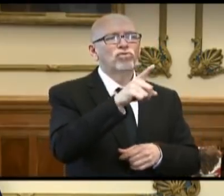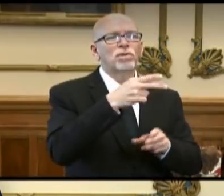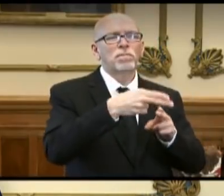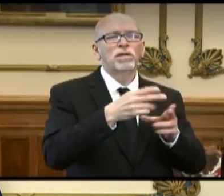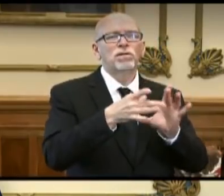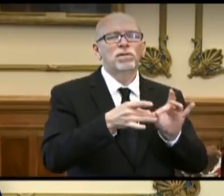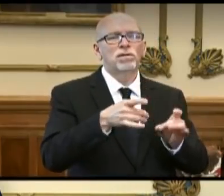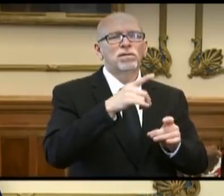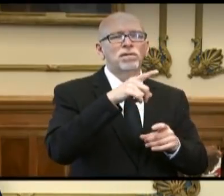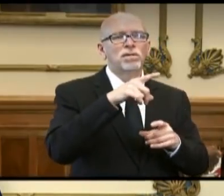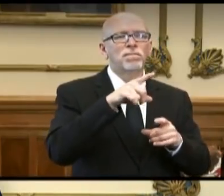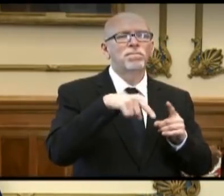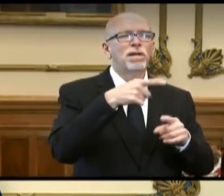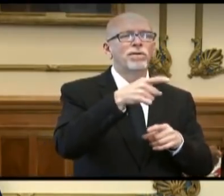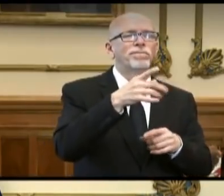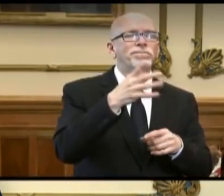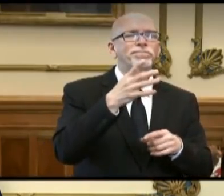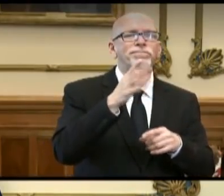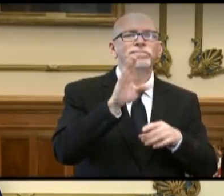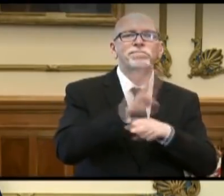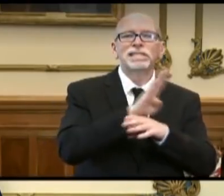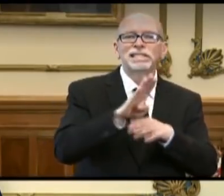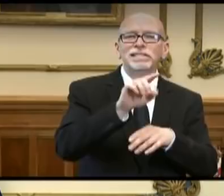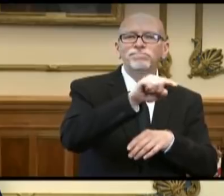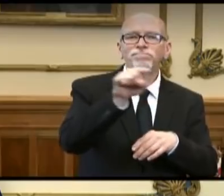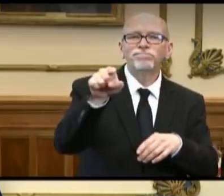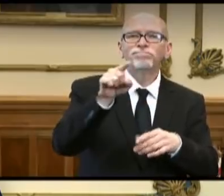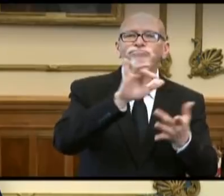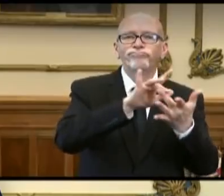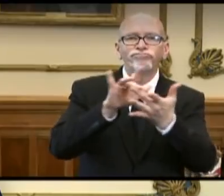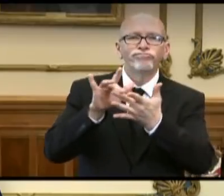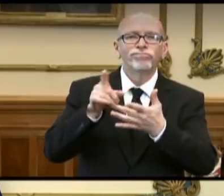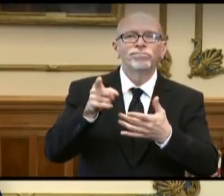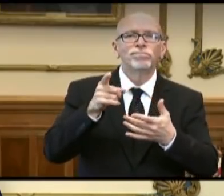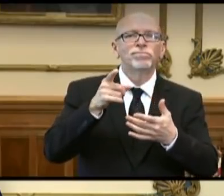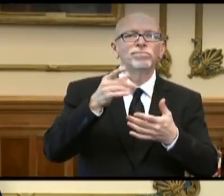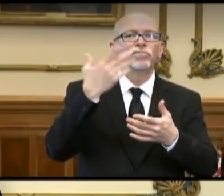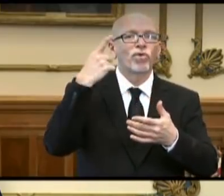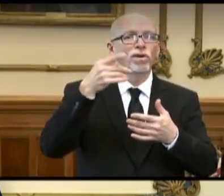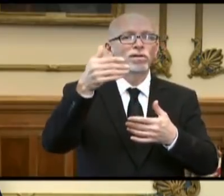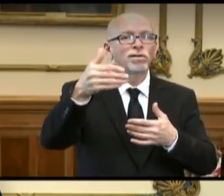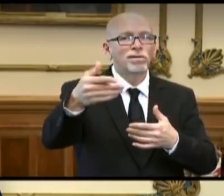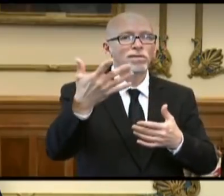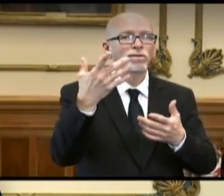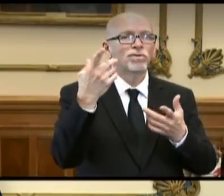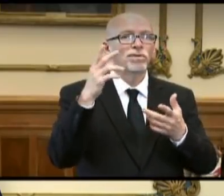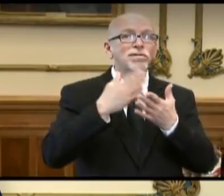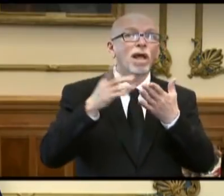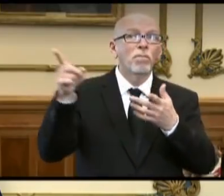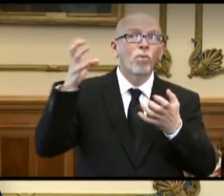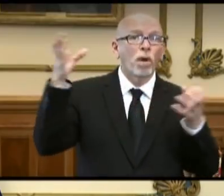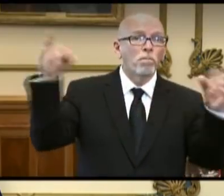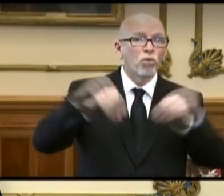YOU AS WELL. QUESTION FOR SECRETARY SCHELLINGER, YOU ALLUDED IN YOUR REMARKS EARLIER TO THE CAUSE YOU